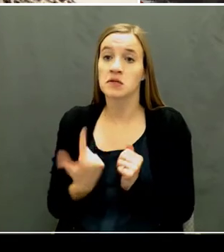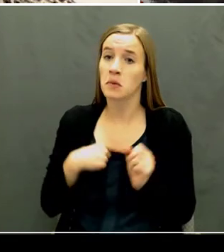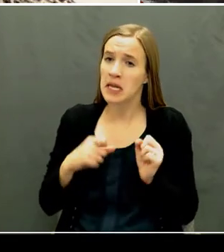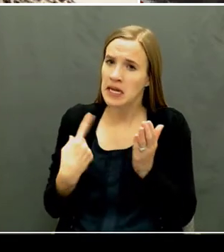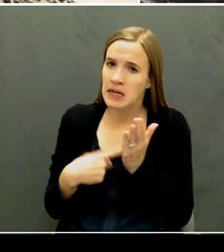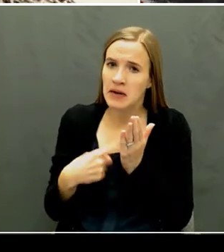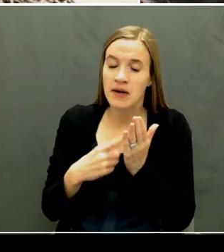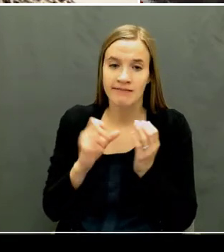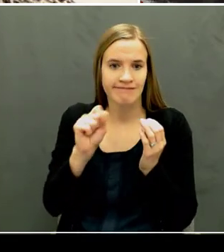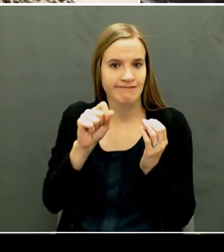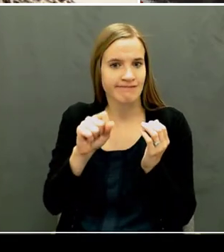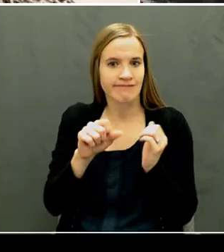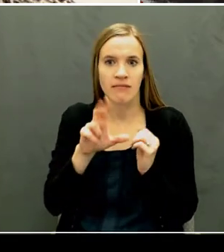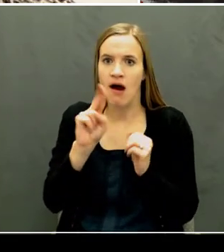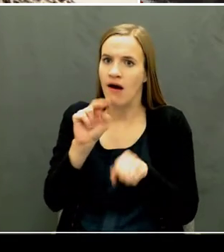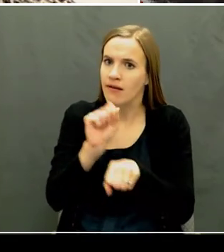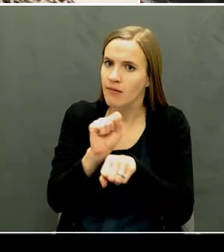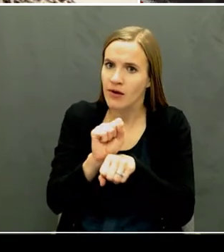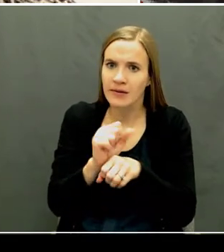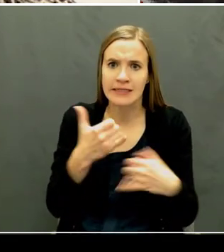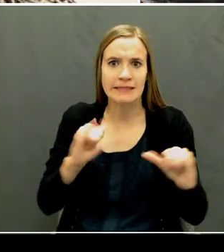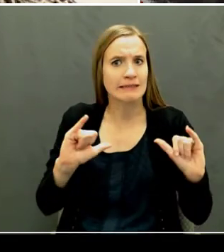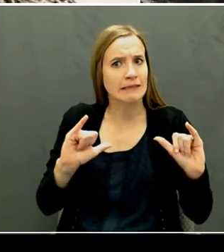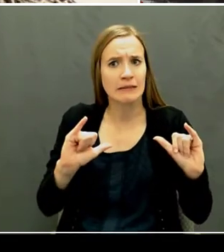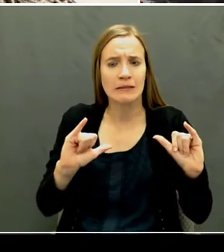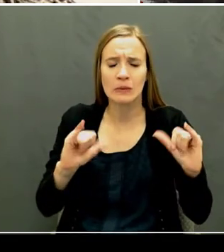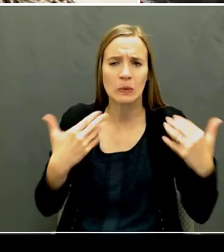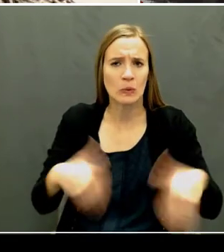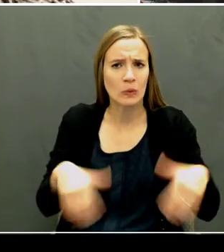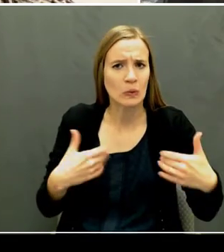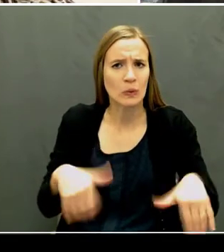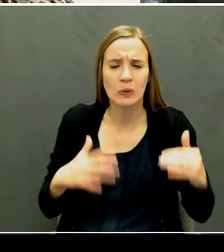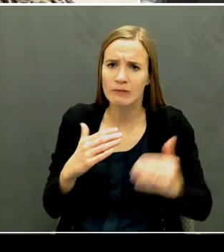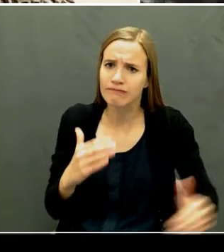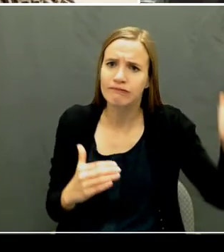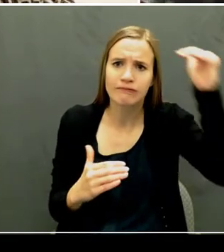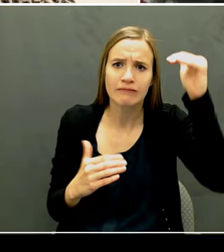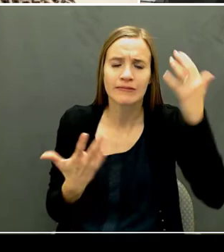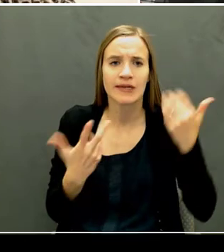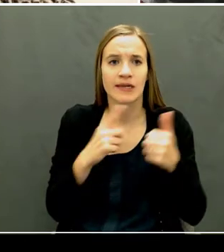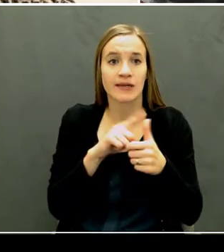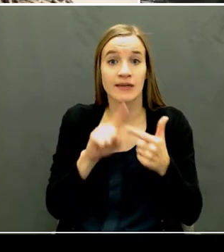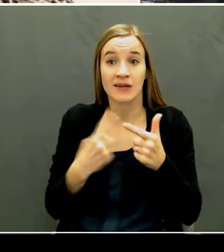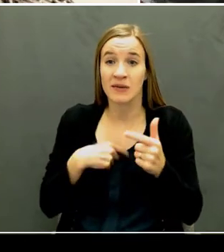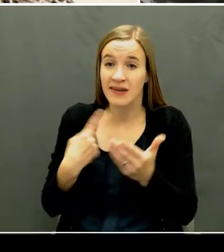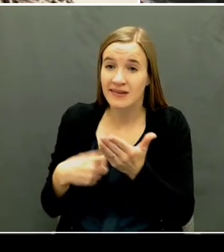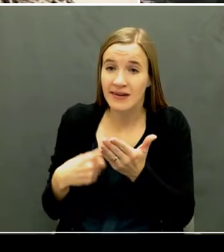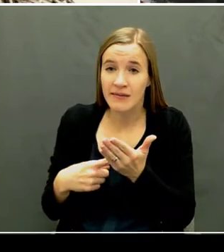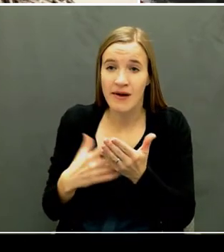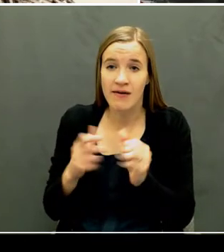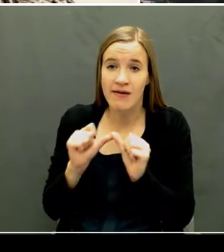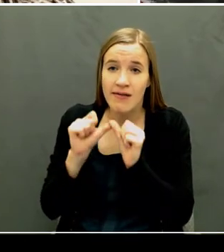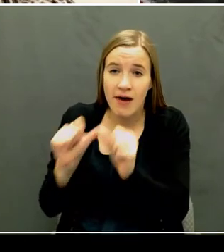bias in in long term services to the poor. I mean, just look at what's happened in congregate